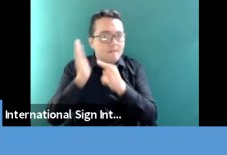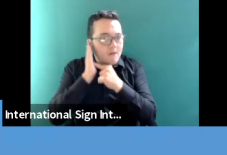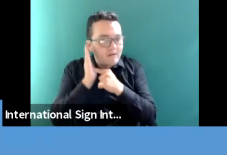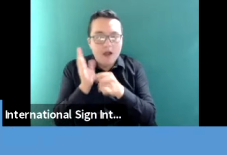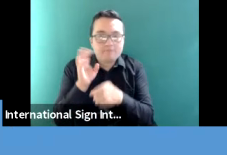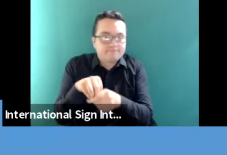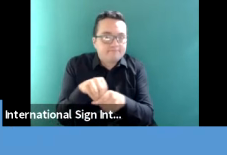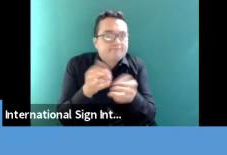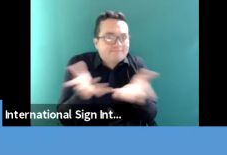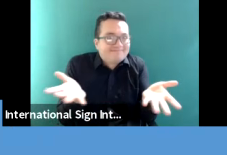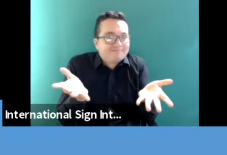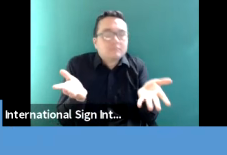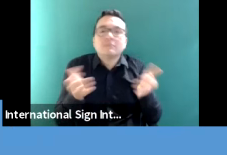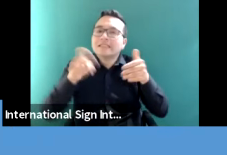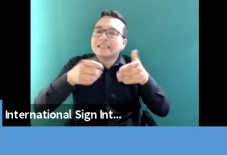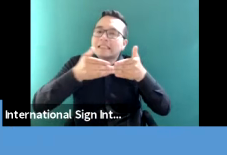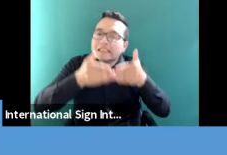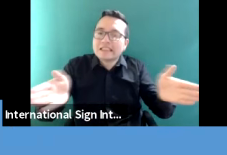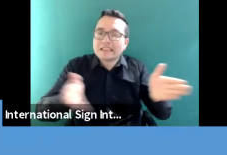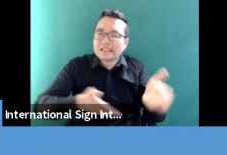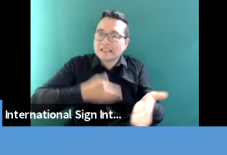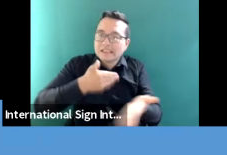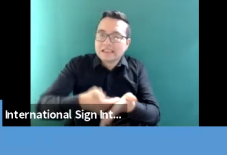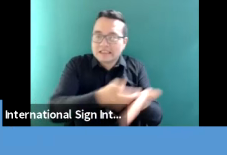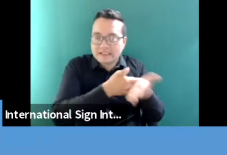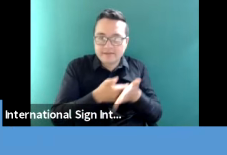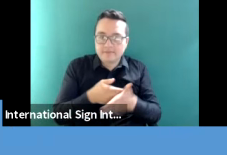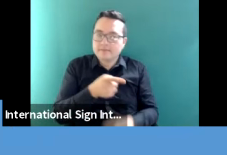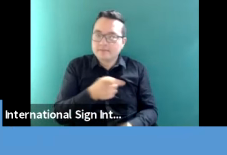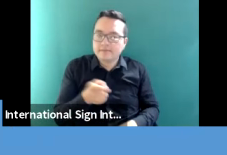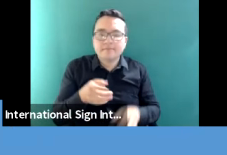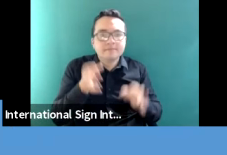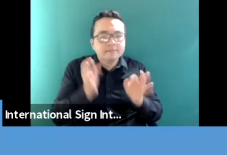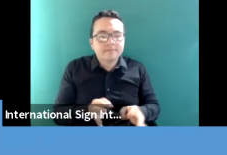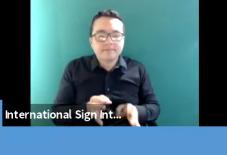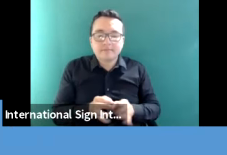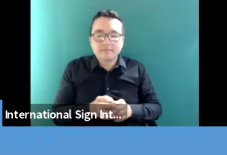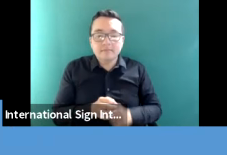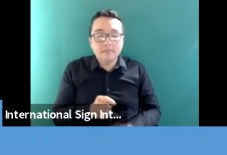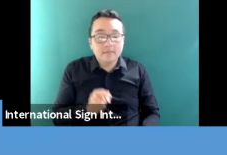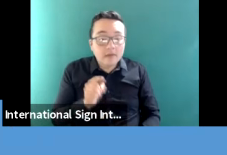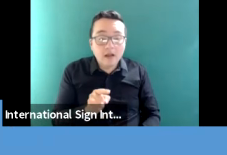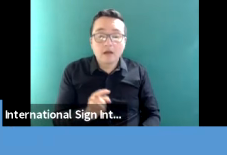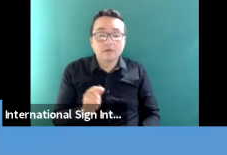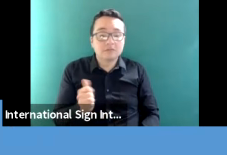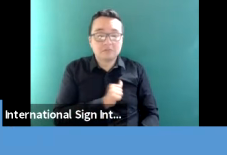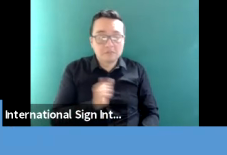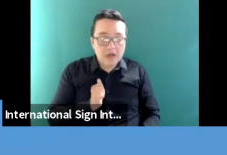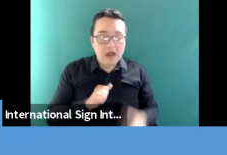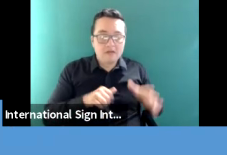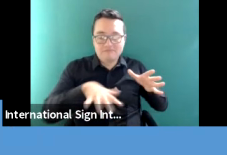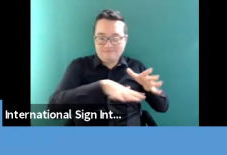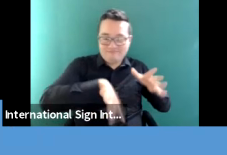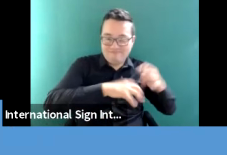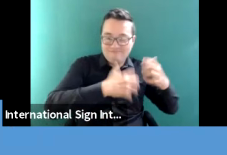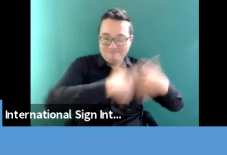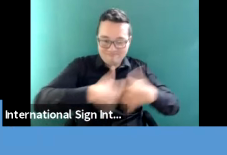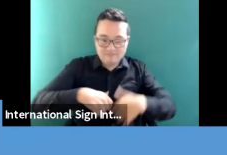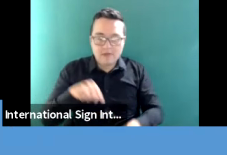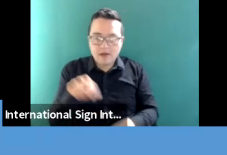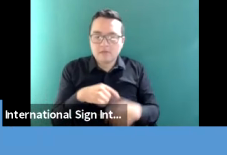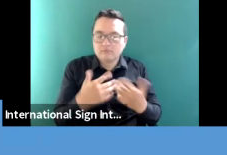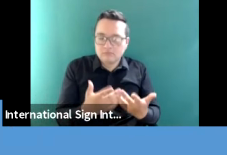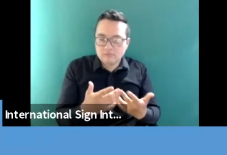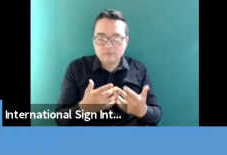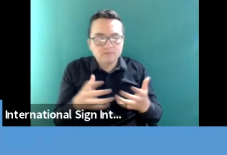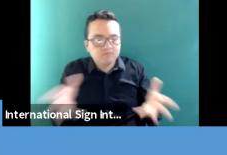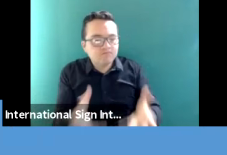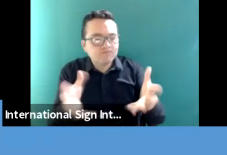In most countries, - - like mobile providers are part of the government effort. They have the potential to serve customers with disabilities in many different ways. Knowing especially today the majority of Internet connection are through mobile devices.